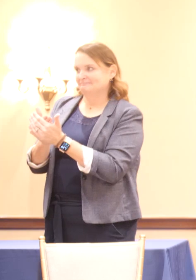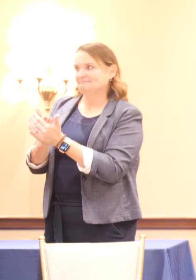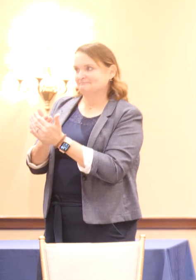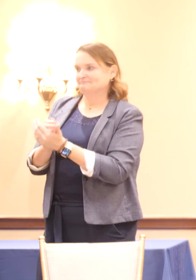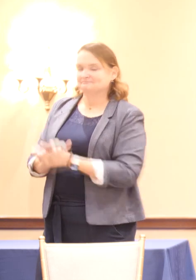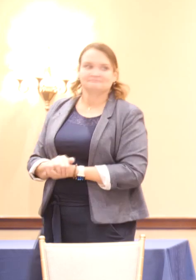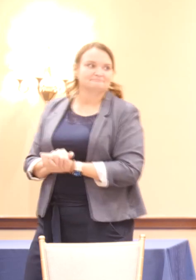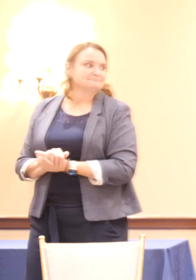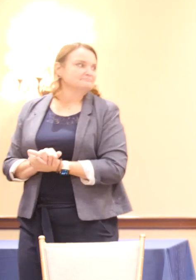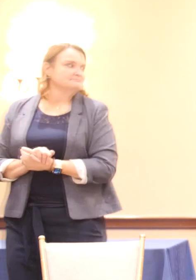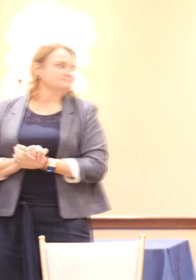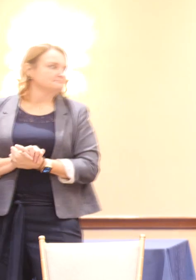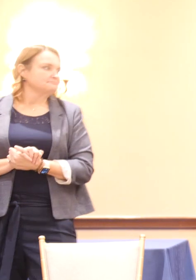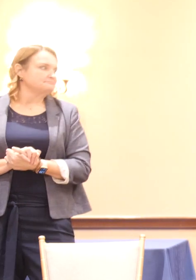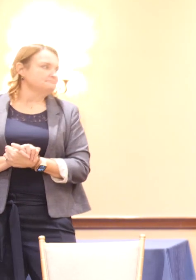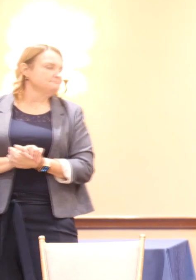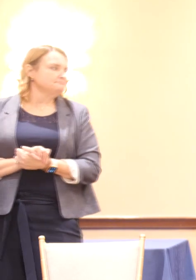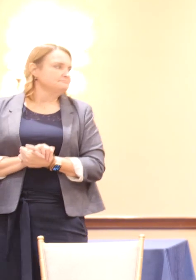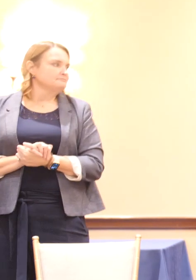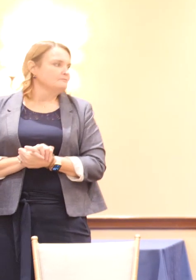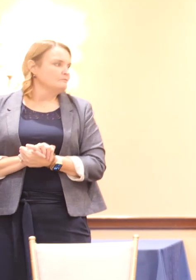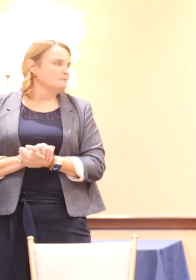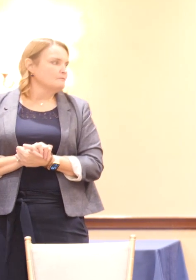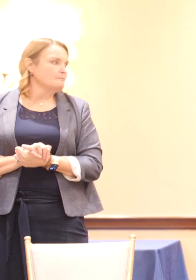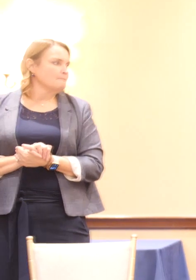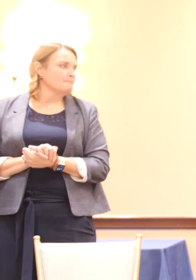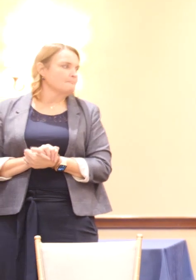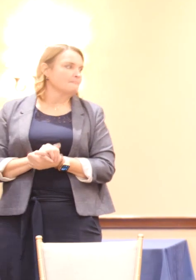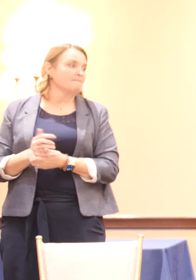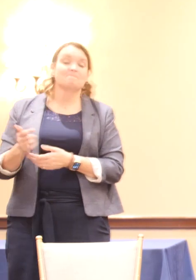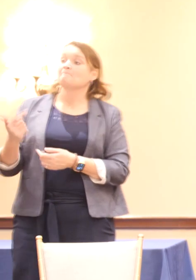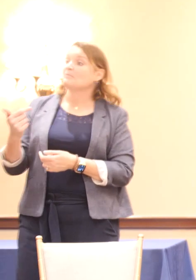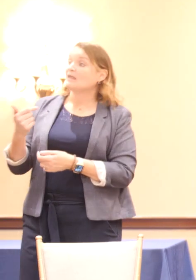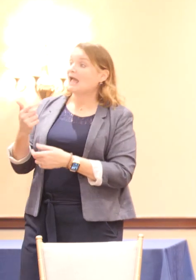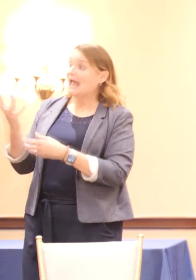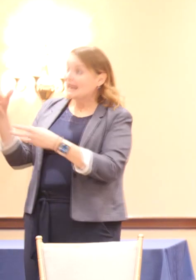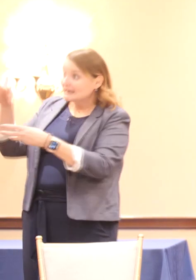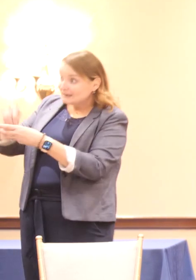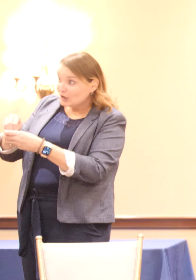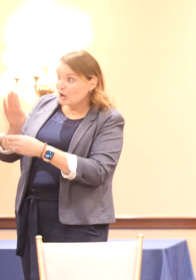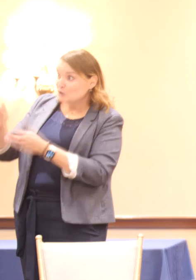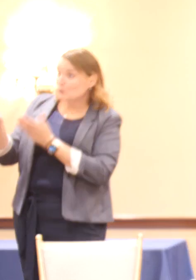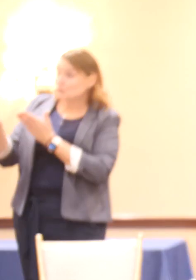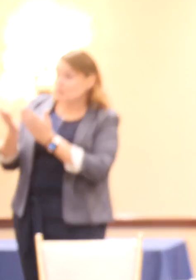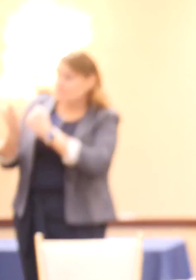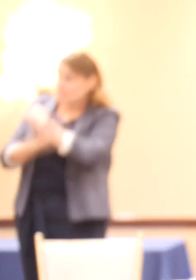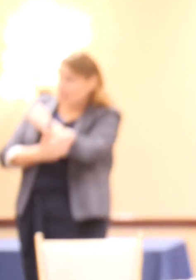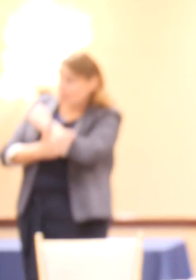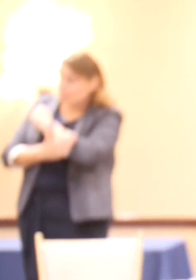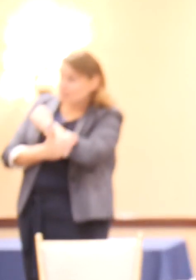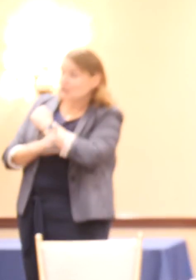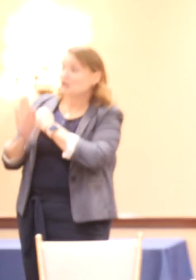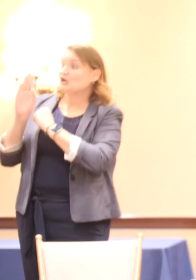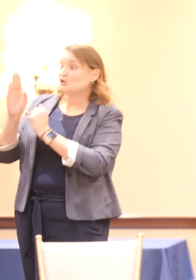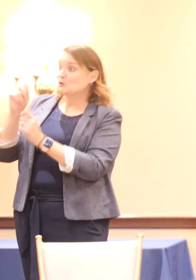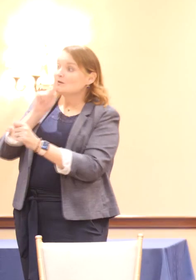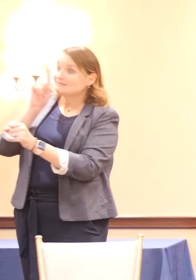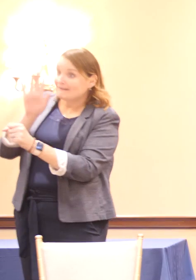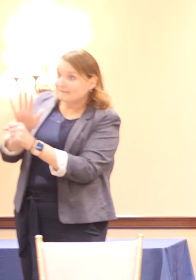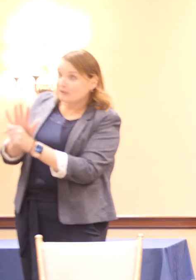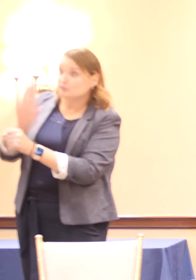In honor of your service to the country, for your immense dedication, your passion, your